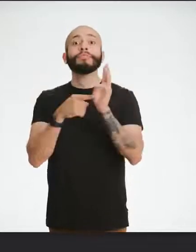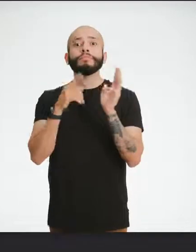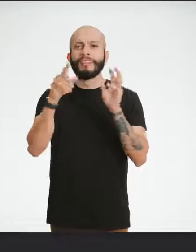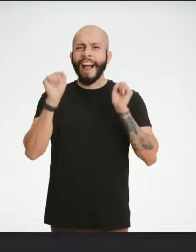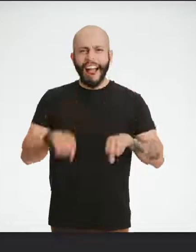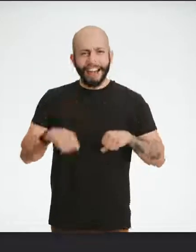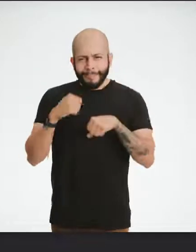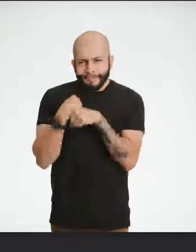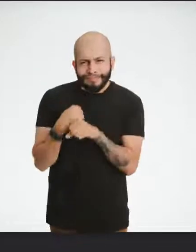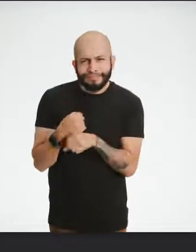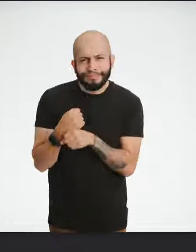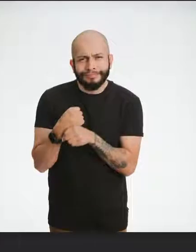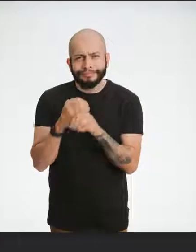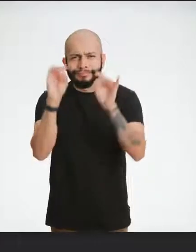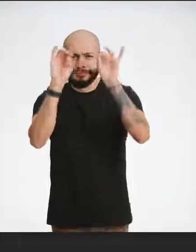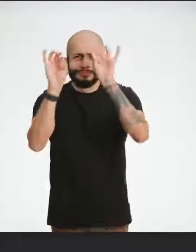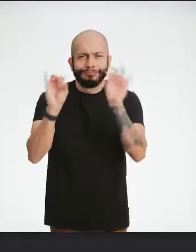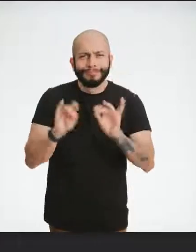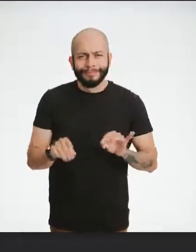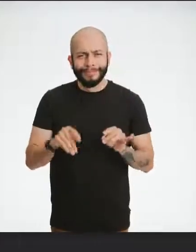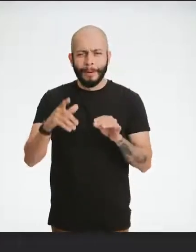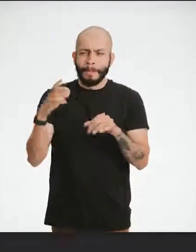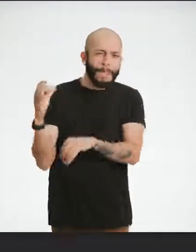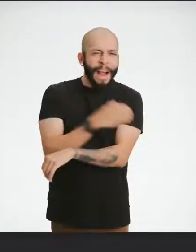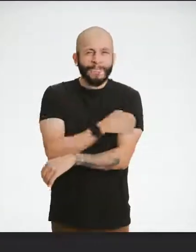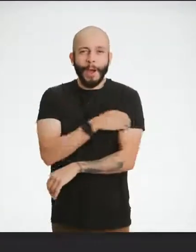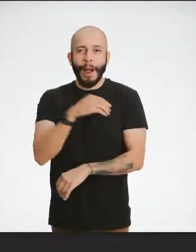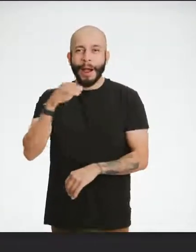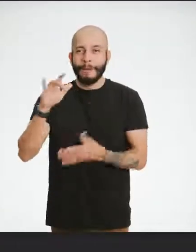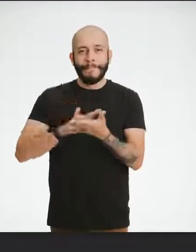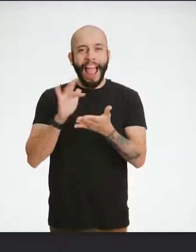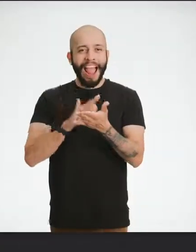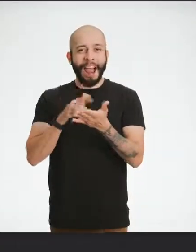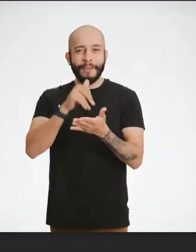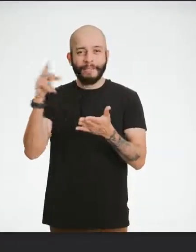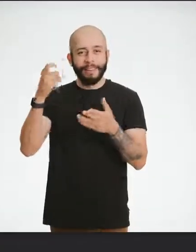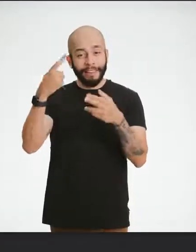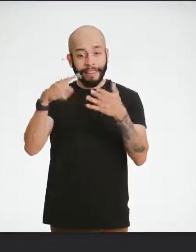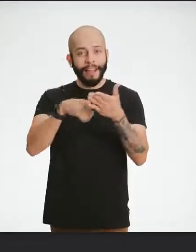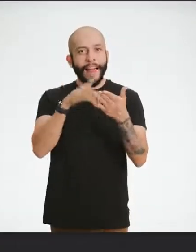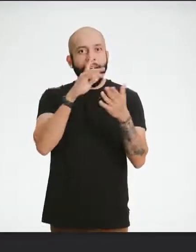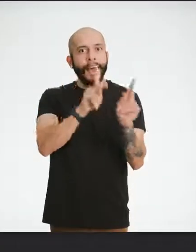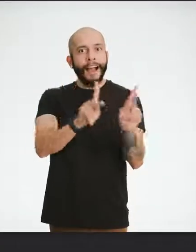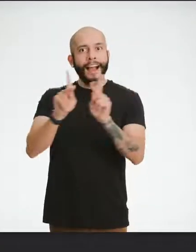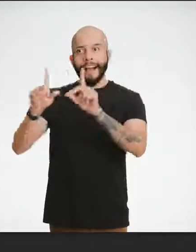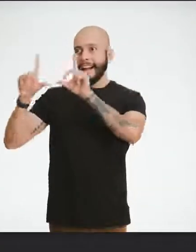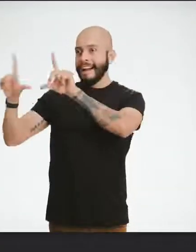With iPadOS 16, you'll be able to make the most powerful iPad apps yet, with a consistent,